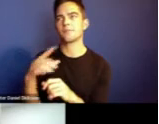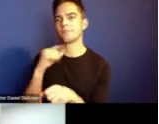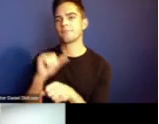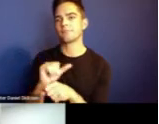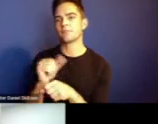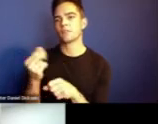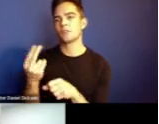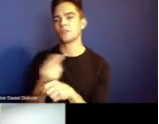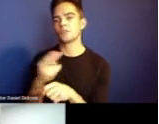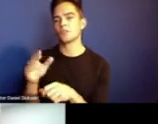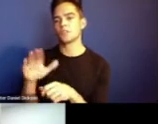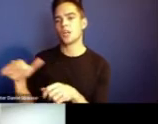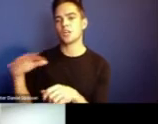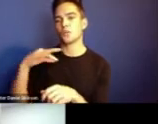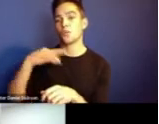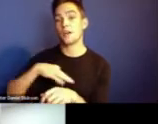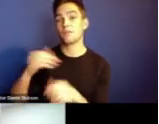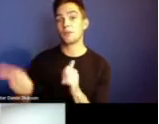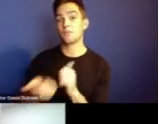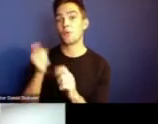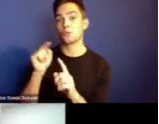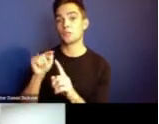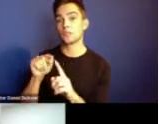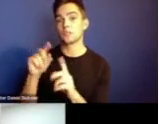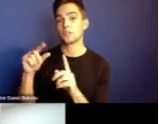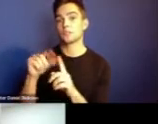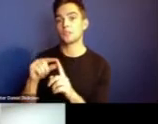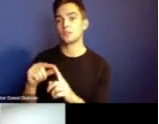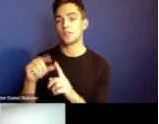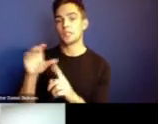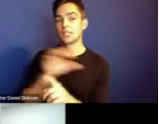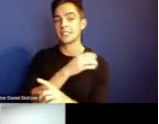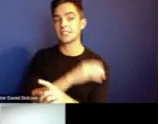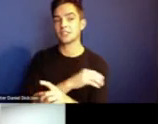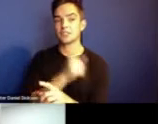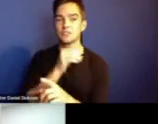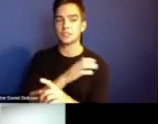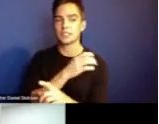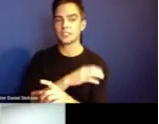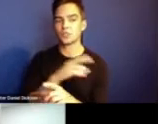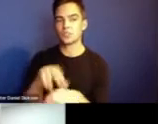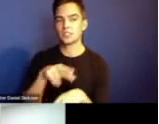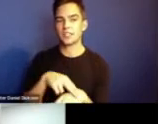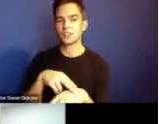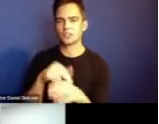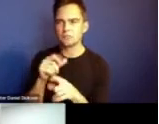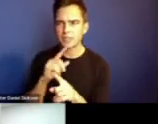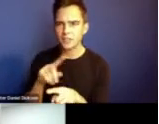by child welfare, mostly. So that not clinical in nature. I don't know if that answers their question.